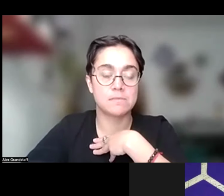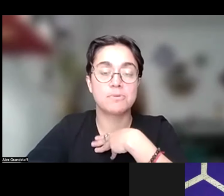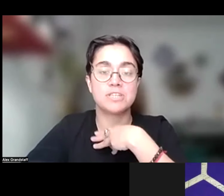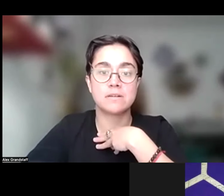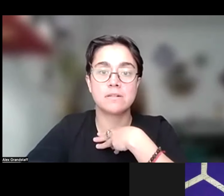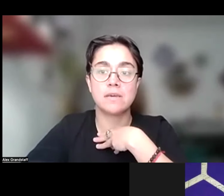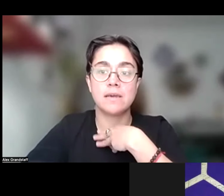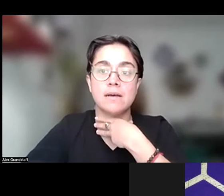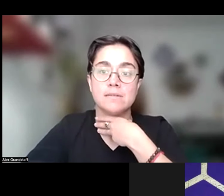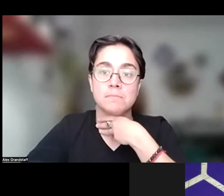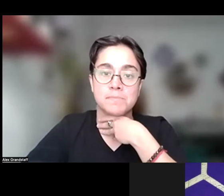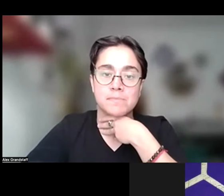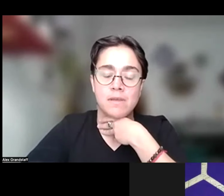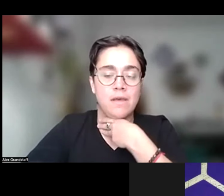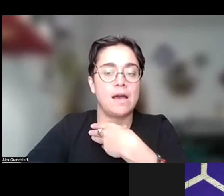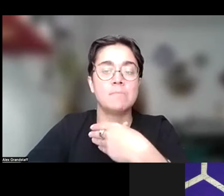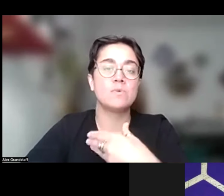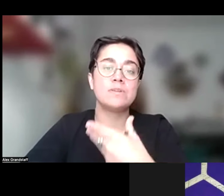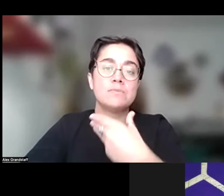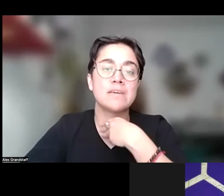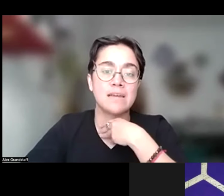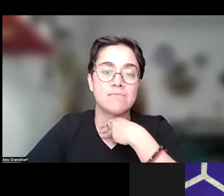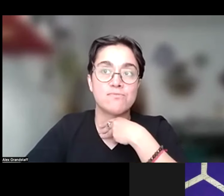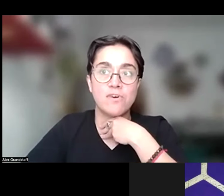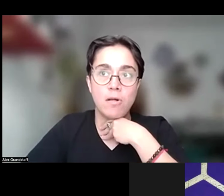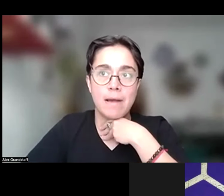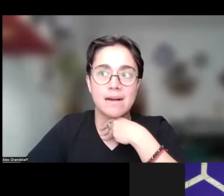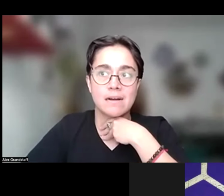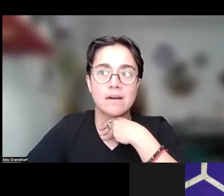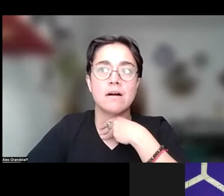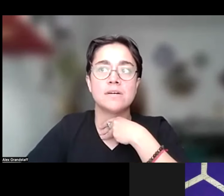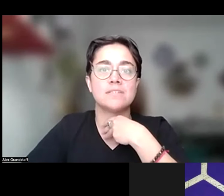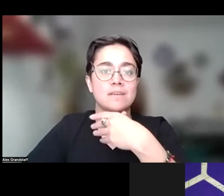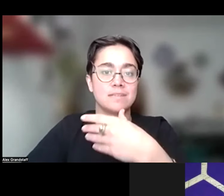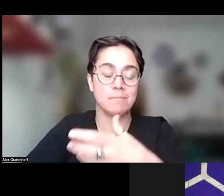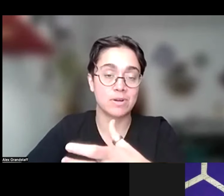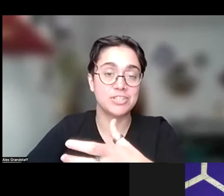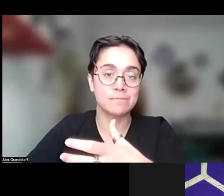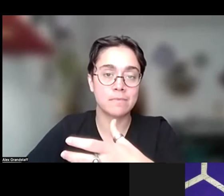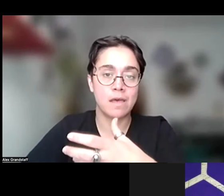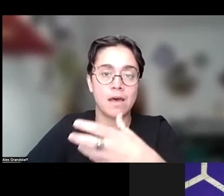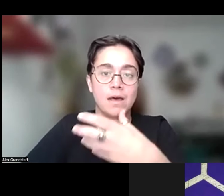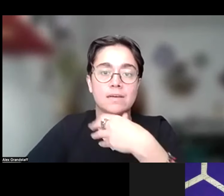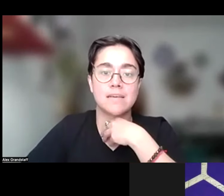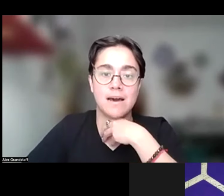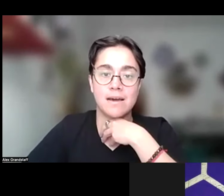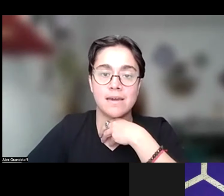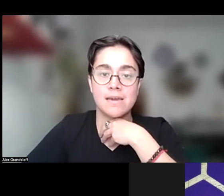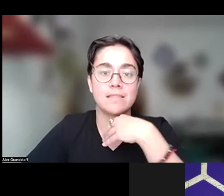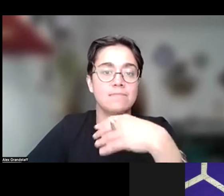maybe you are not the one who should approach the food. Directly.